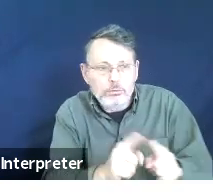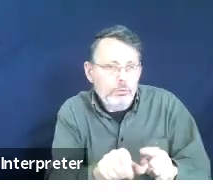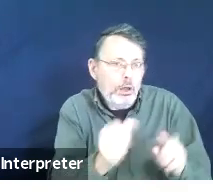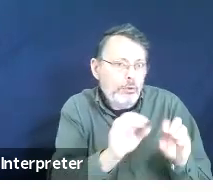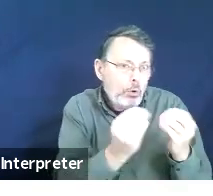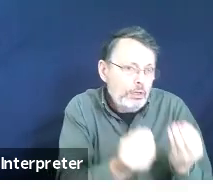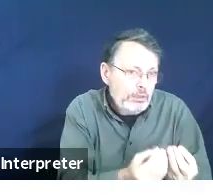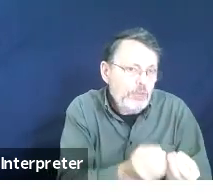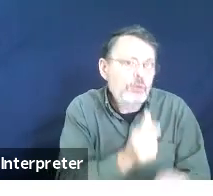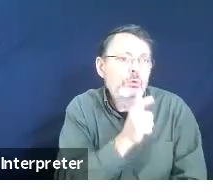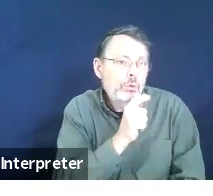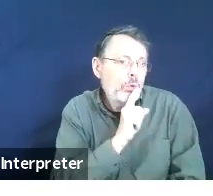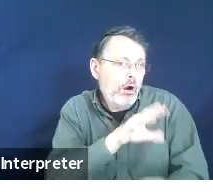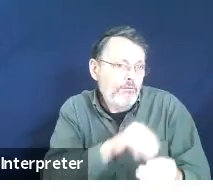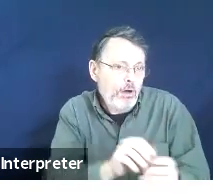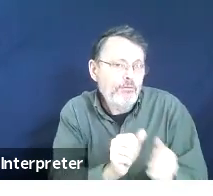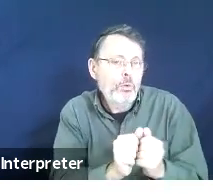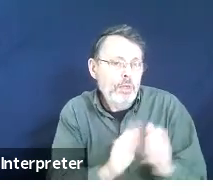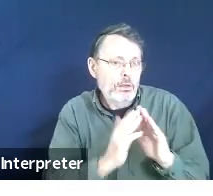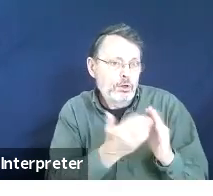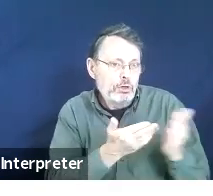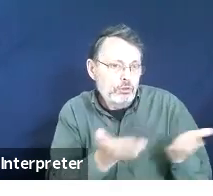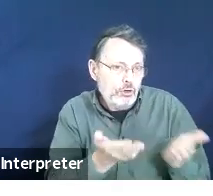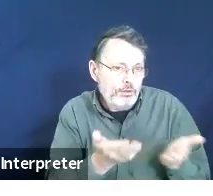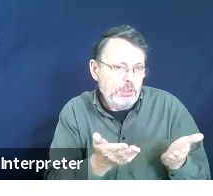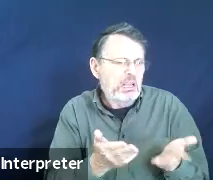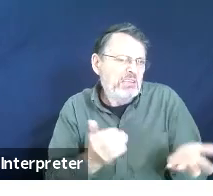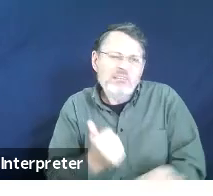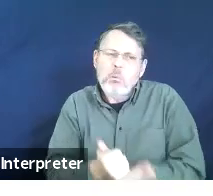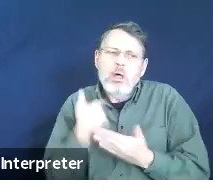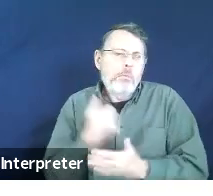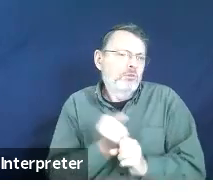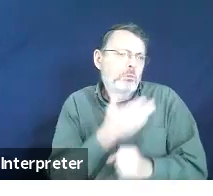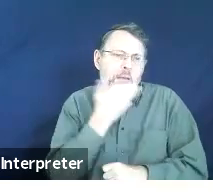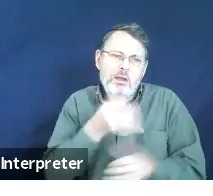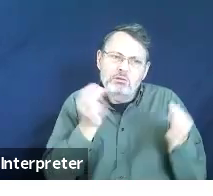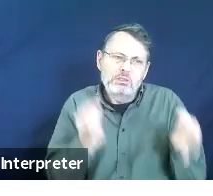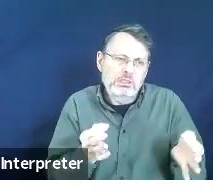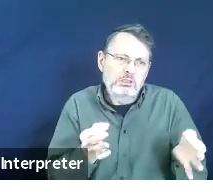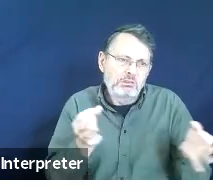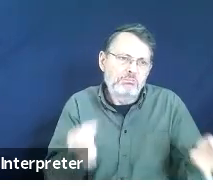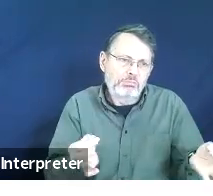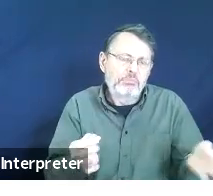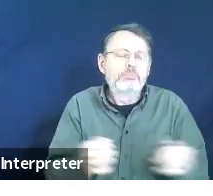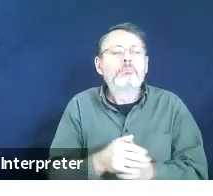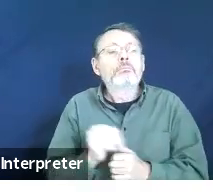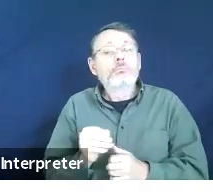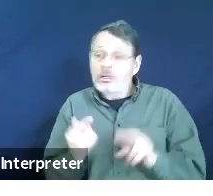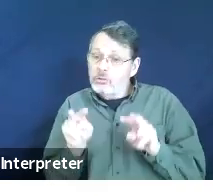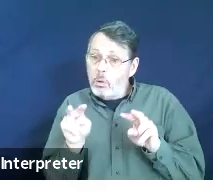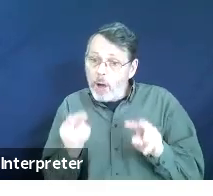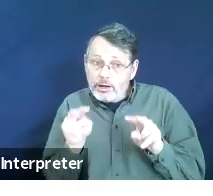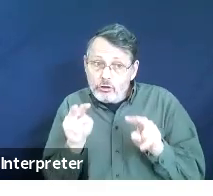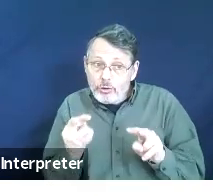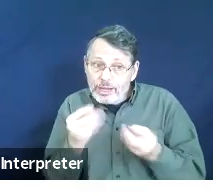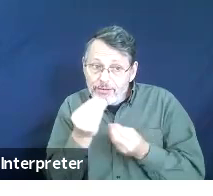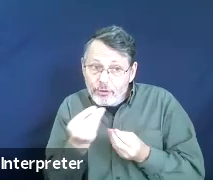services and decision making in general. Again, with the monitoring information, watching that